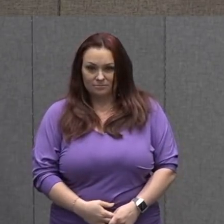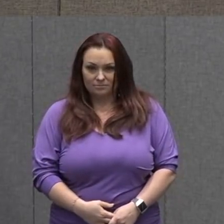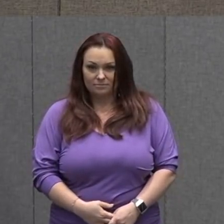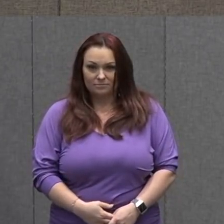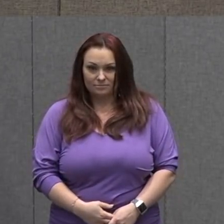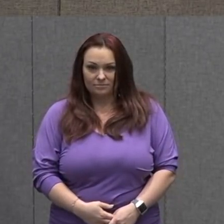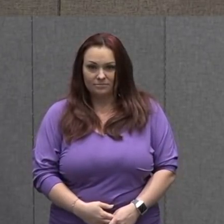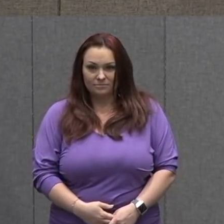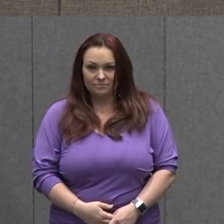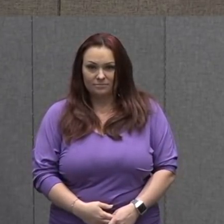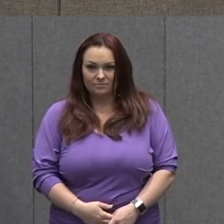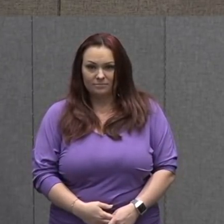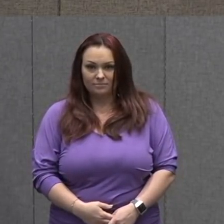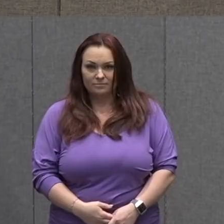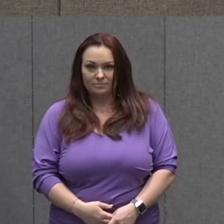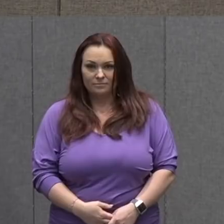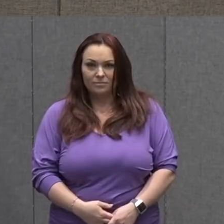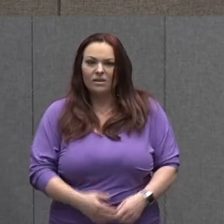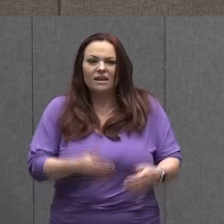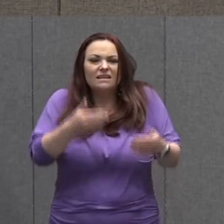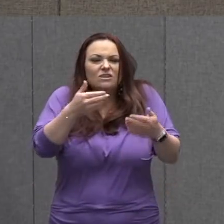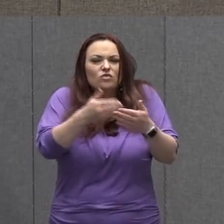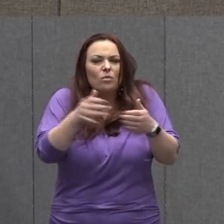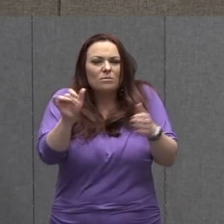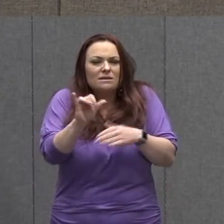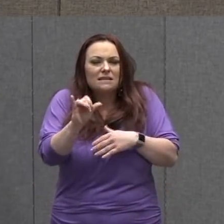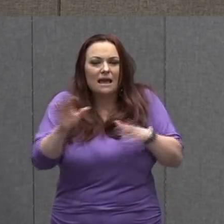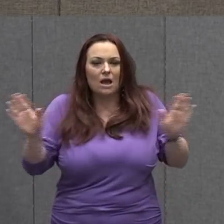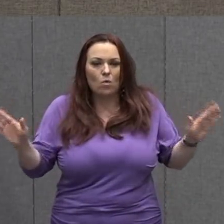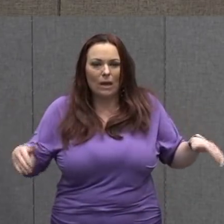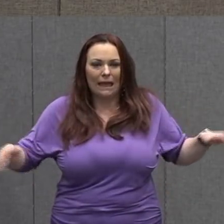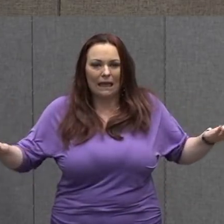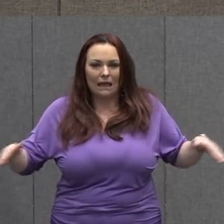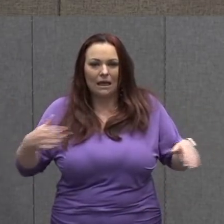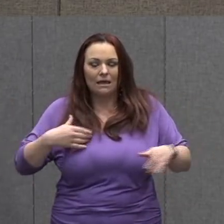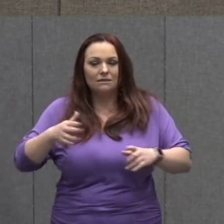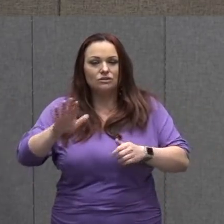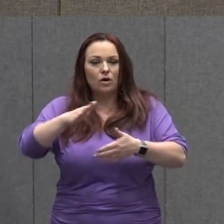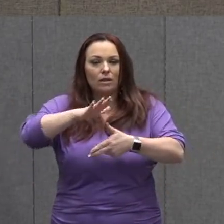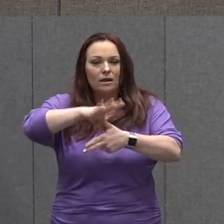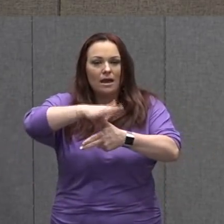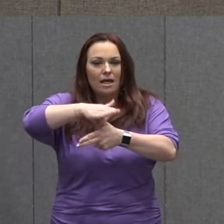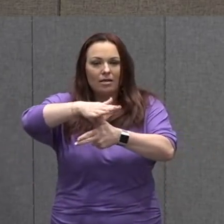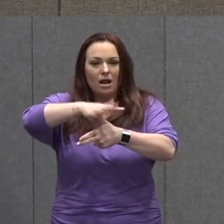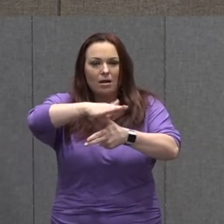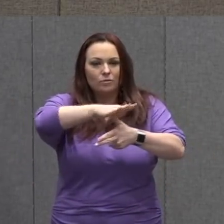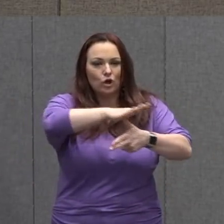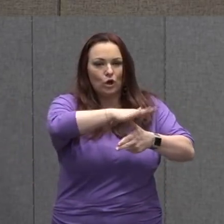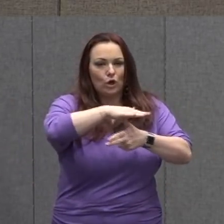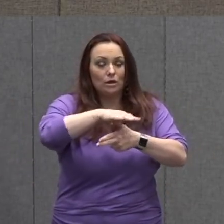It almost has like a little wing. We call these helicopter seeds 'cause they spin in the wind